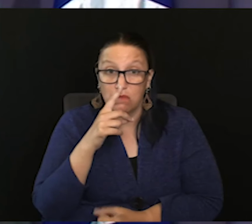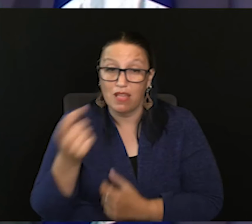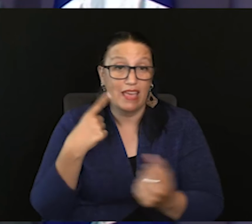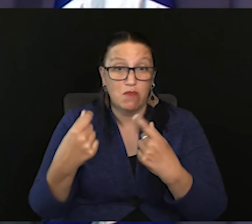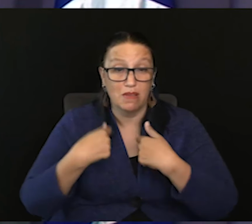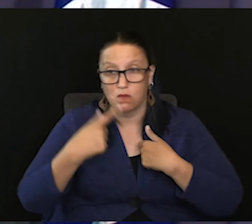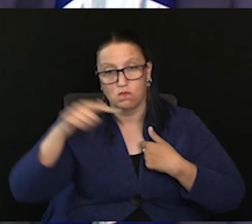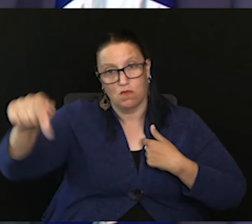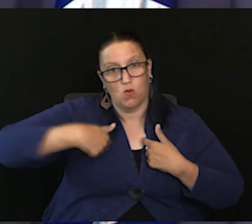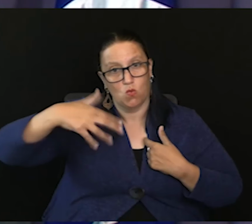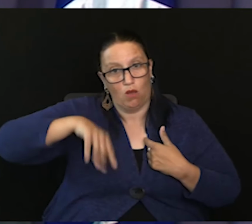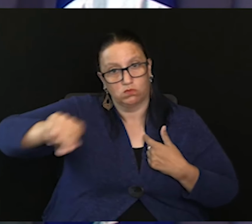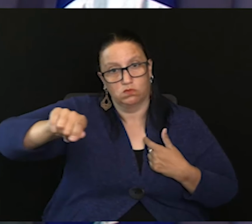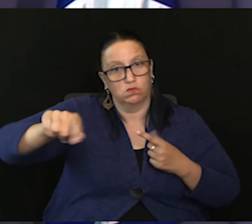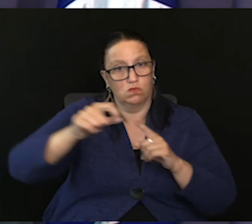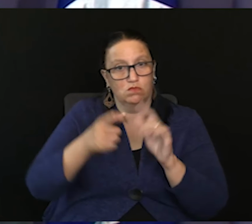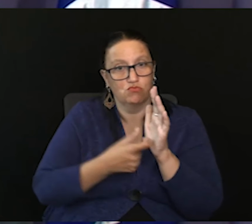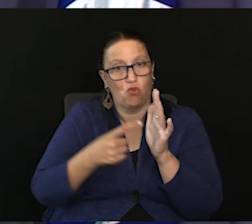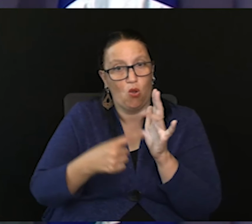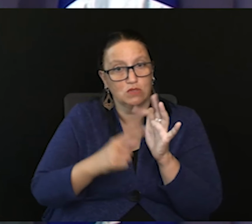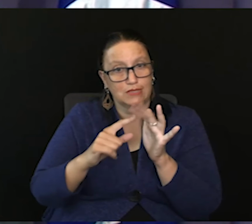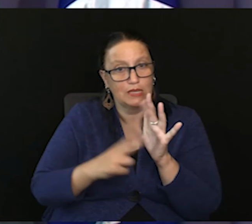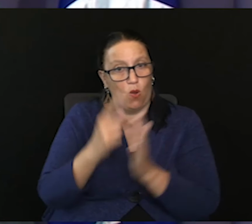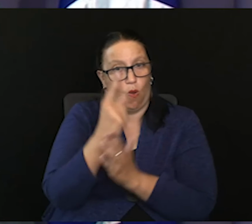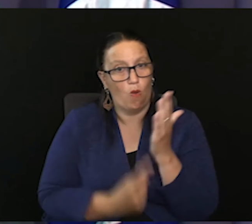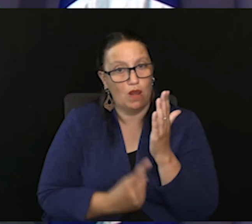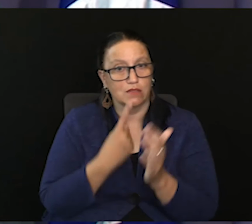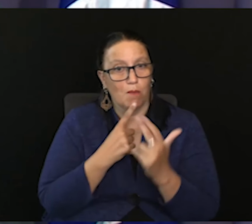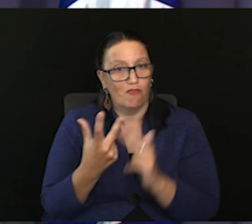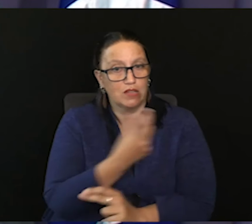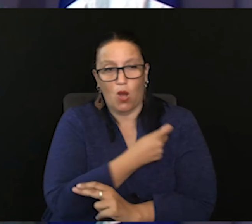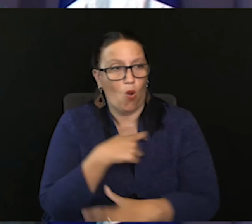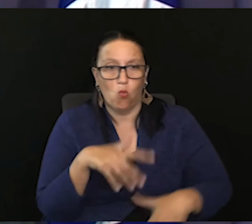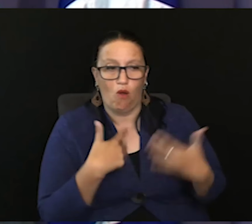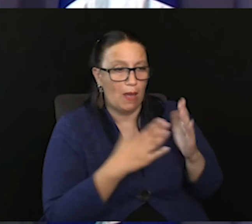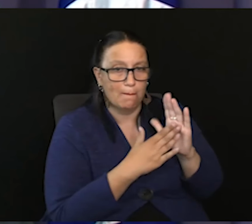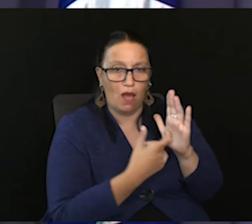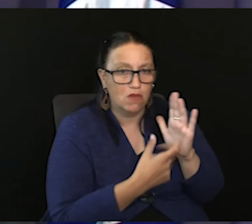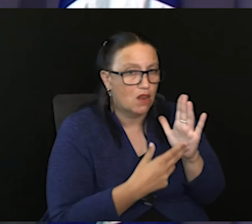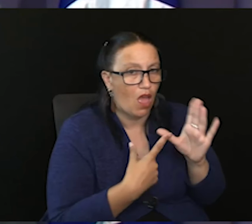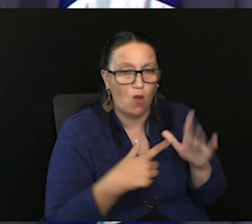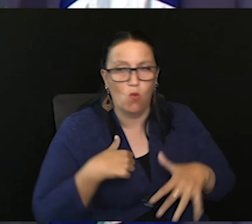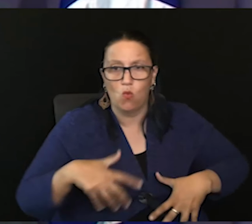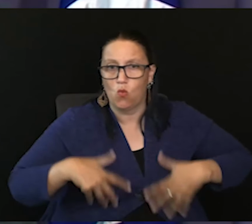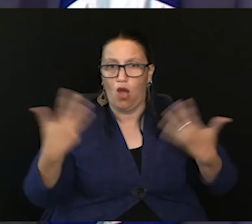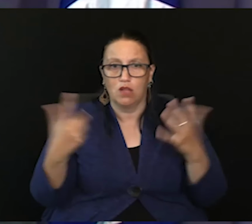for whatever reason, we'd like to have a protein vaccine. And so I don't know whether it's 50,000, 100,000,